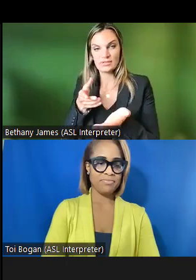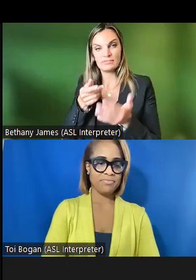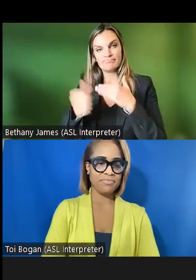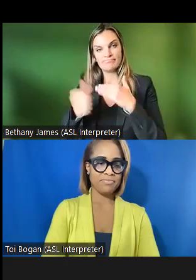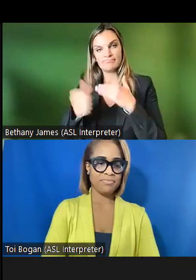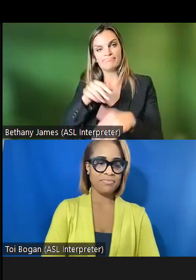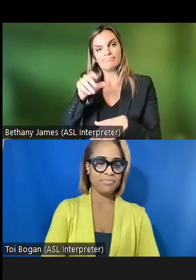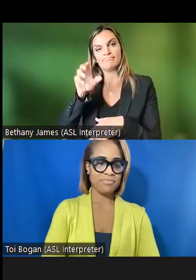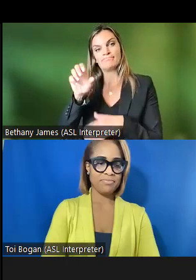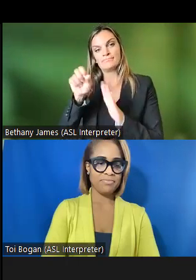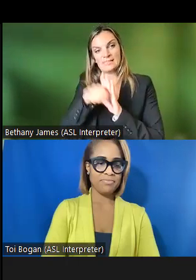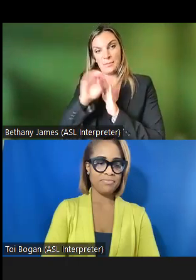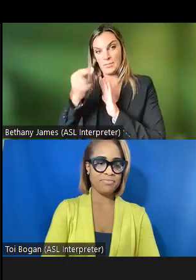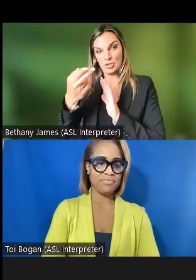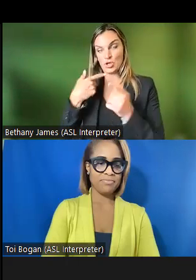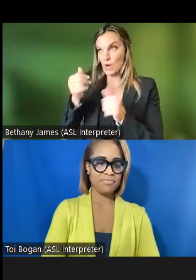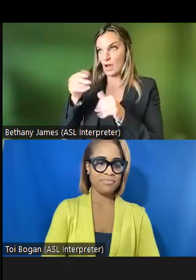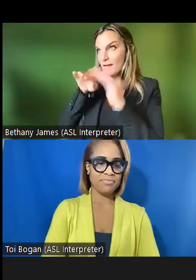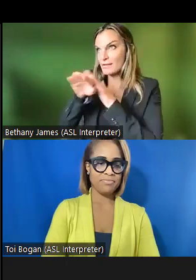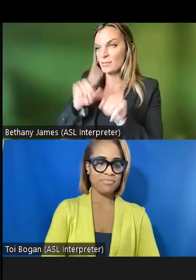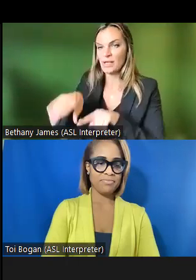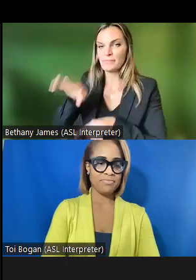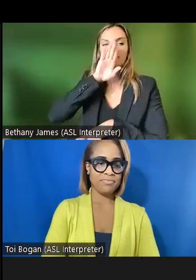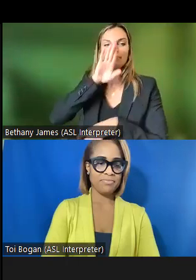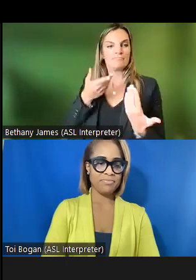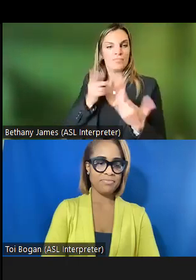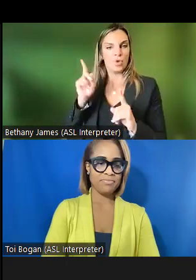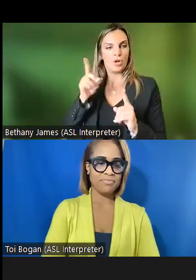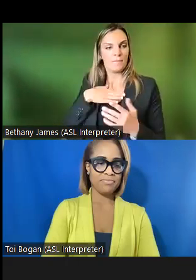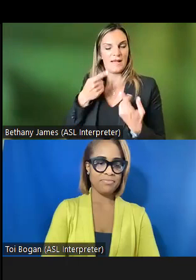able to because they haven't provided you with an effective accommodation, you can file